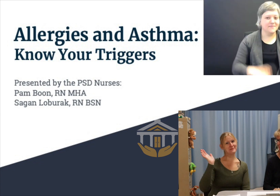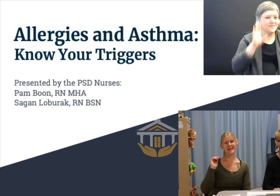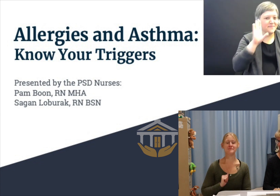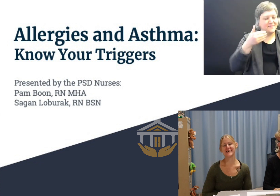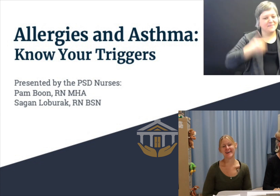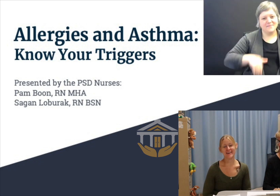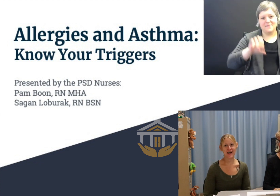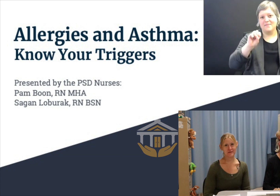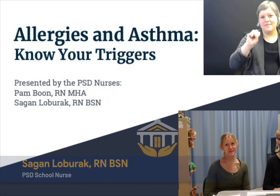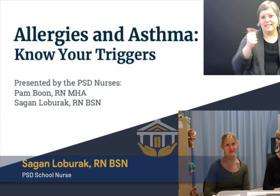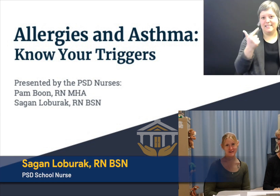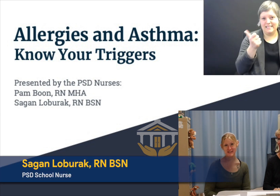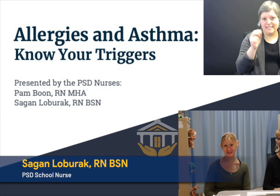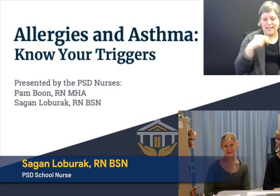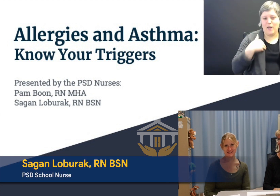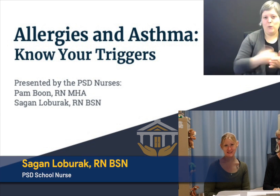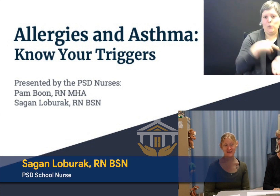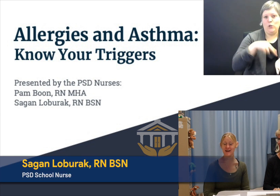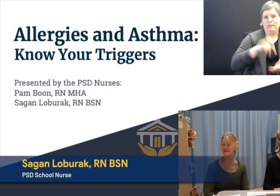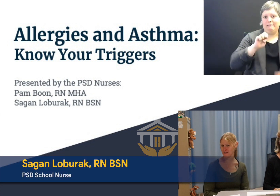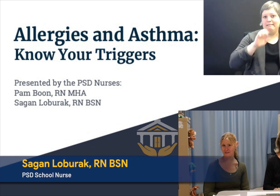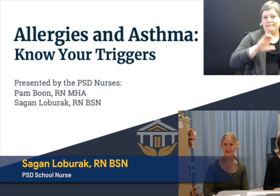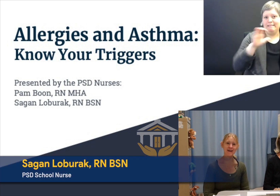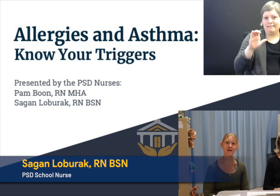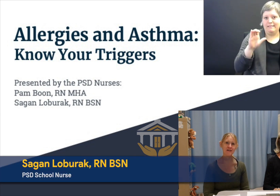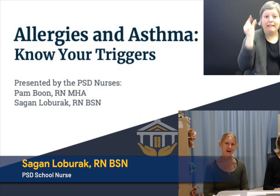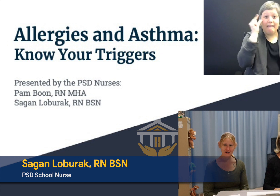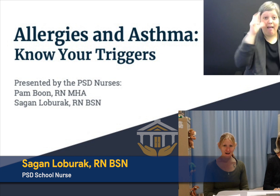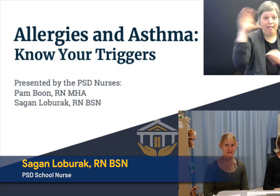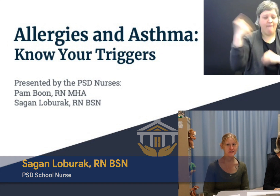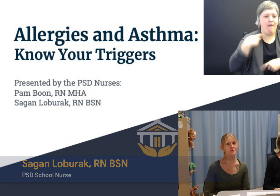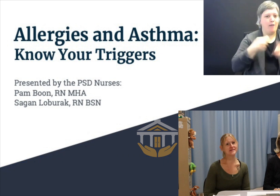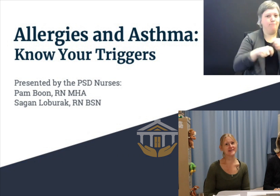my name is Sagan. I'm the new nurse in ECC. I took over for Gail. A lot of you will be seeing